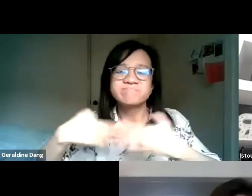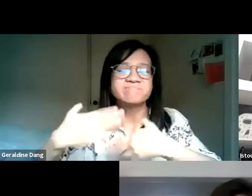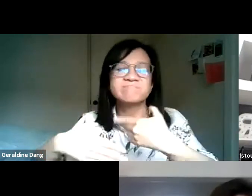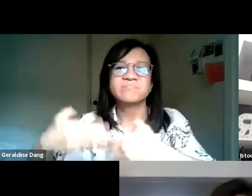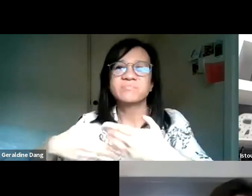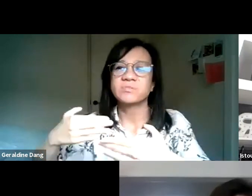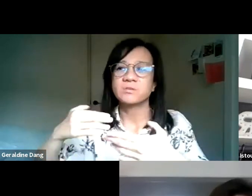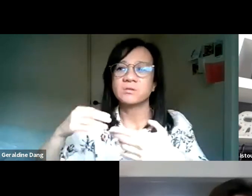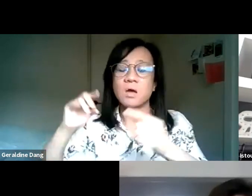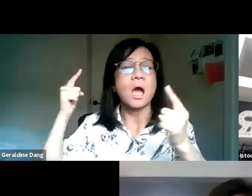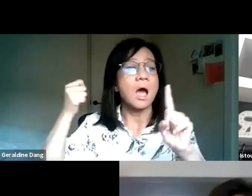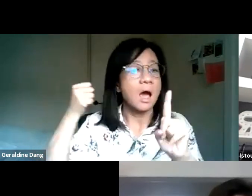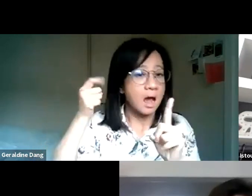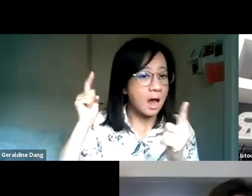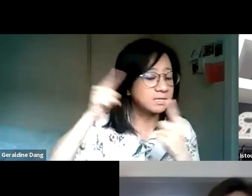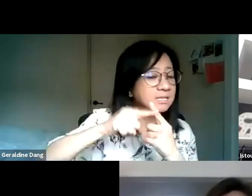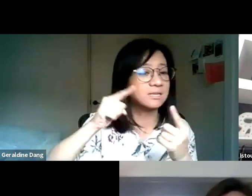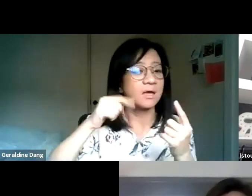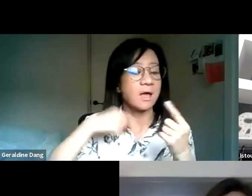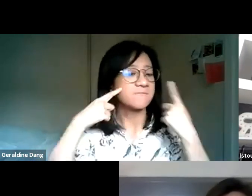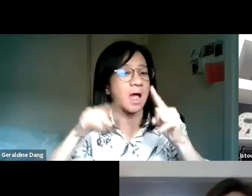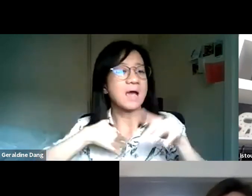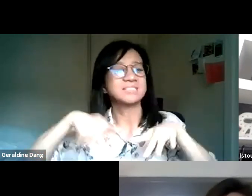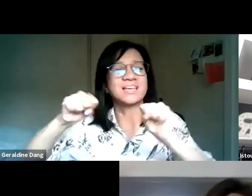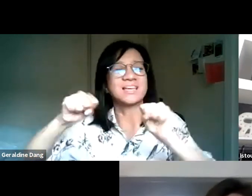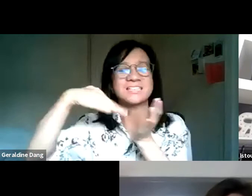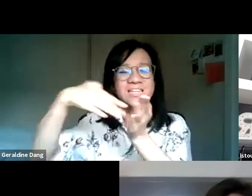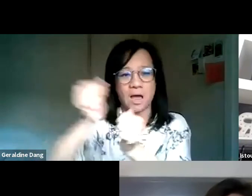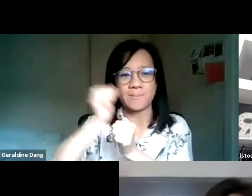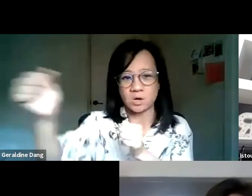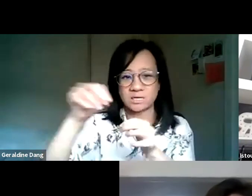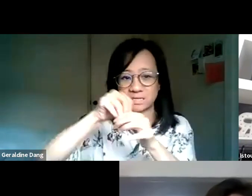What was our family heritage from Asia?